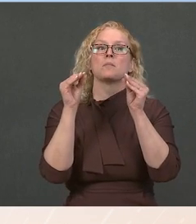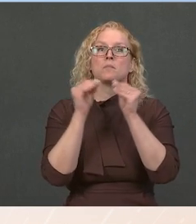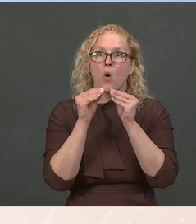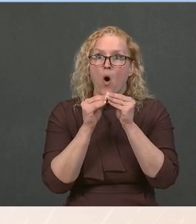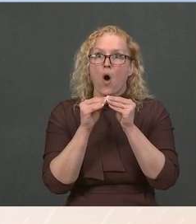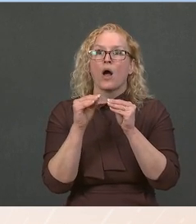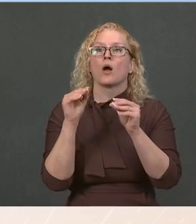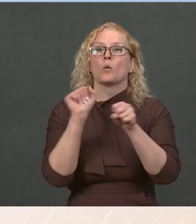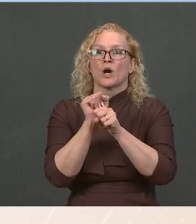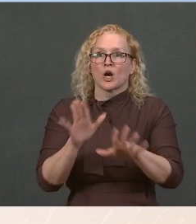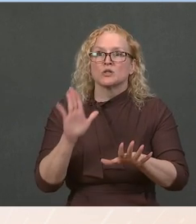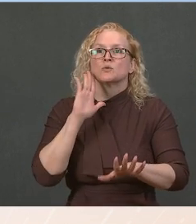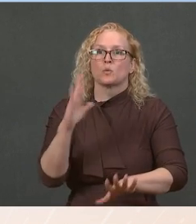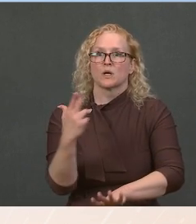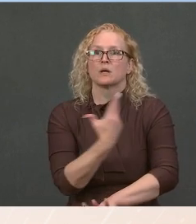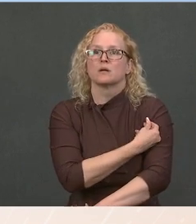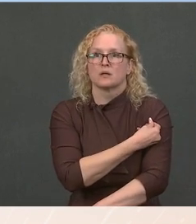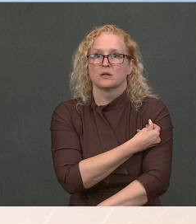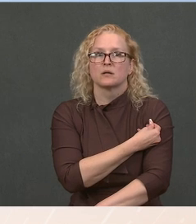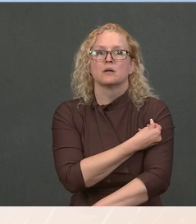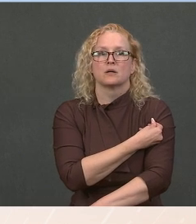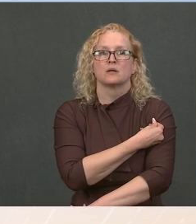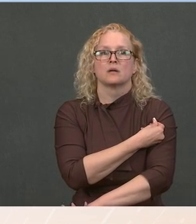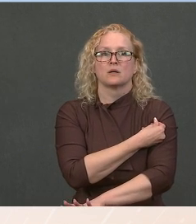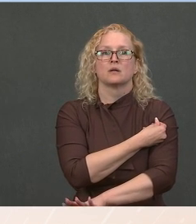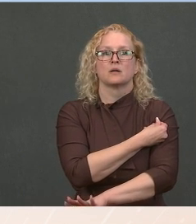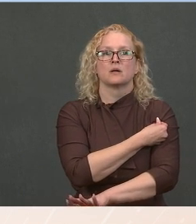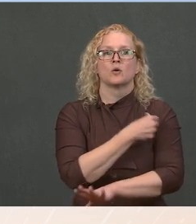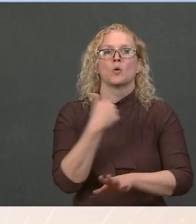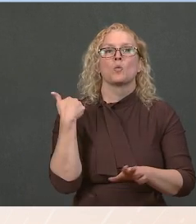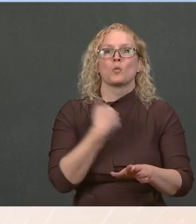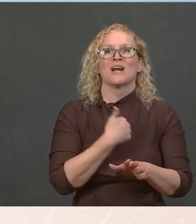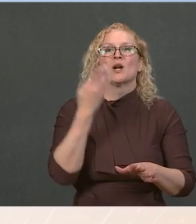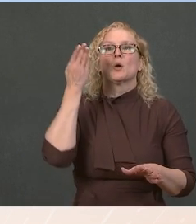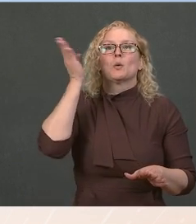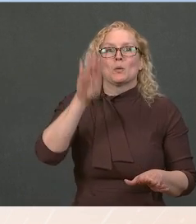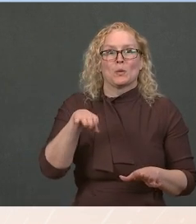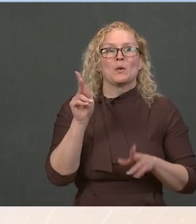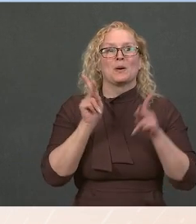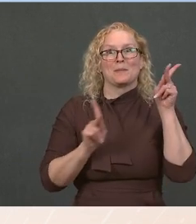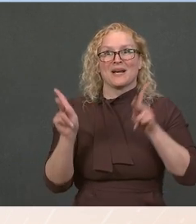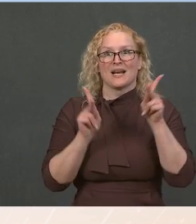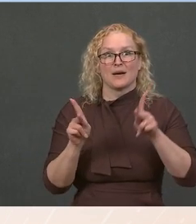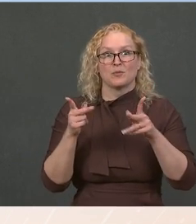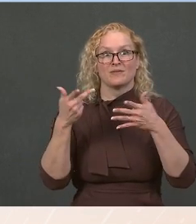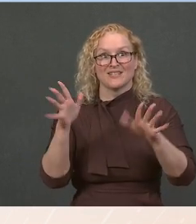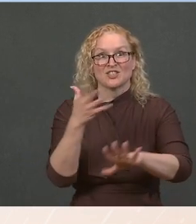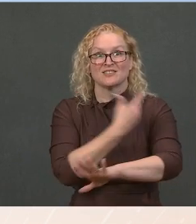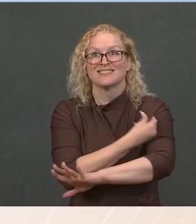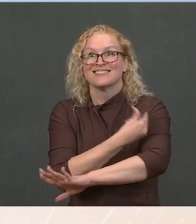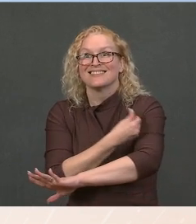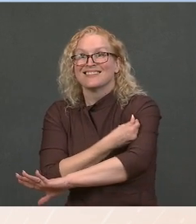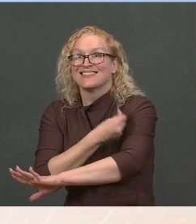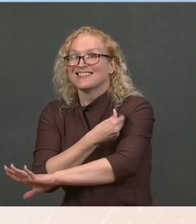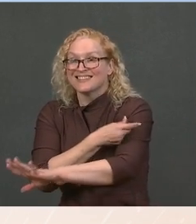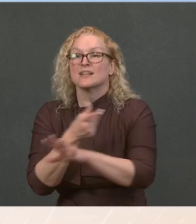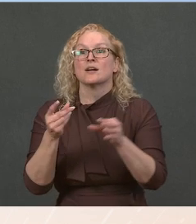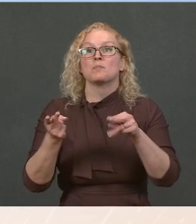We know that getting people vaccinated will, you know, help the economy, make people feel safer.